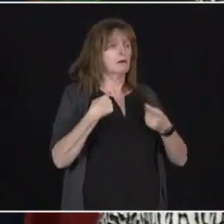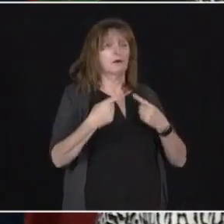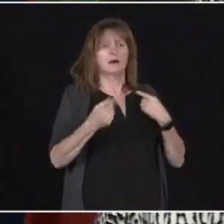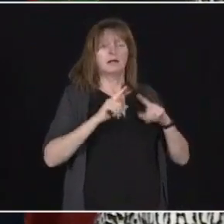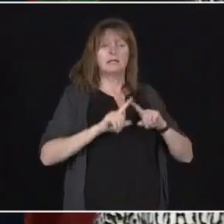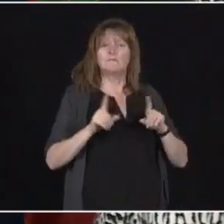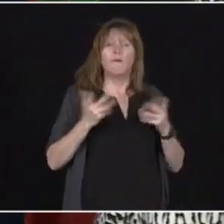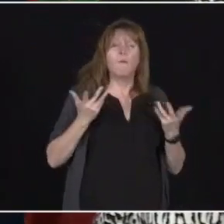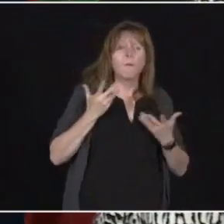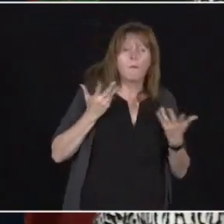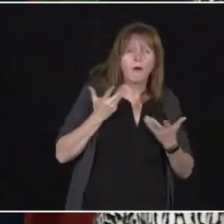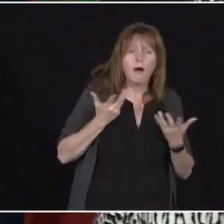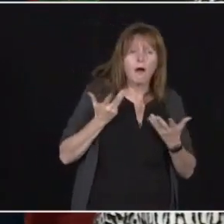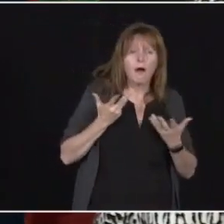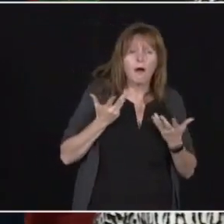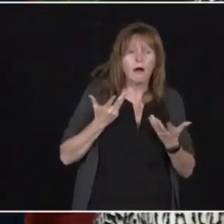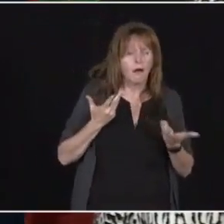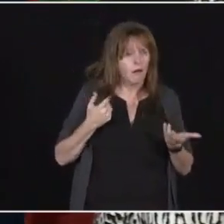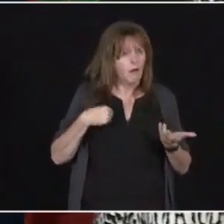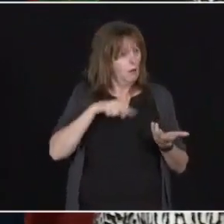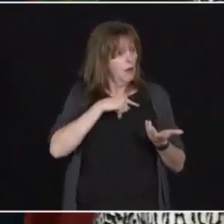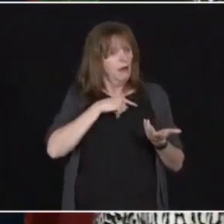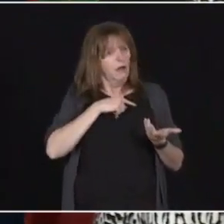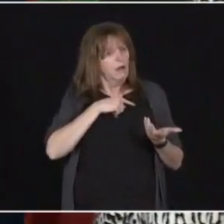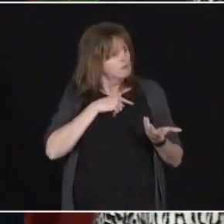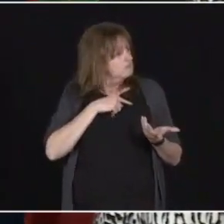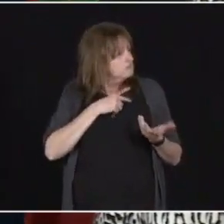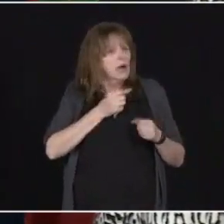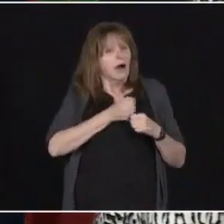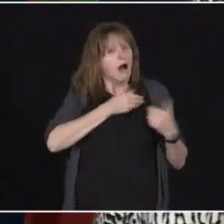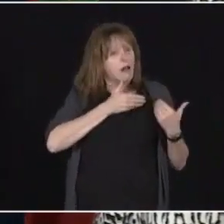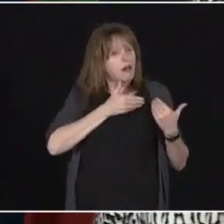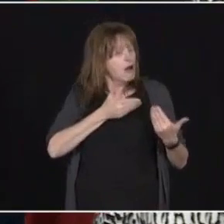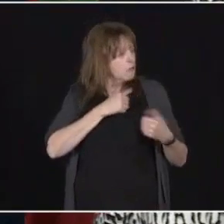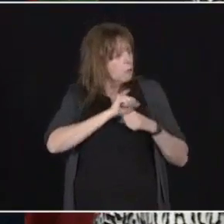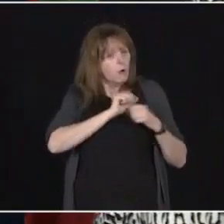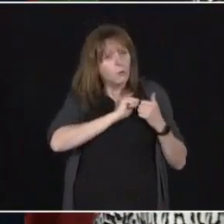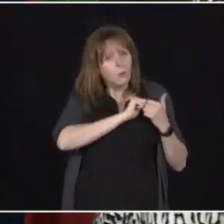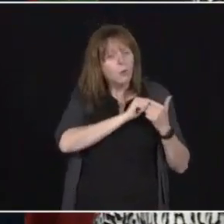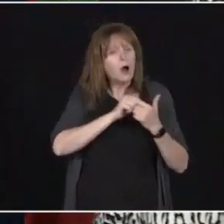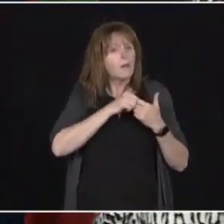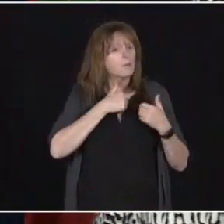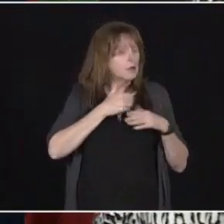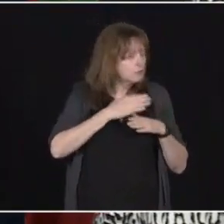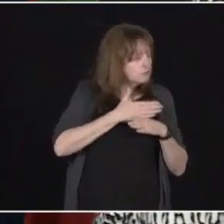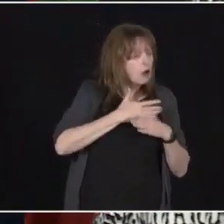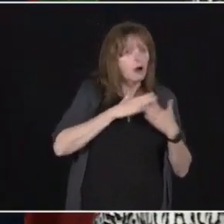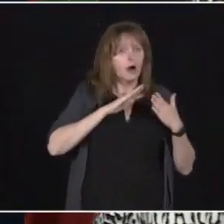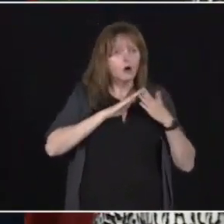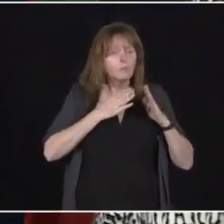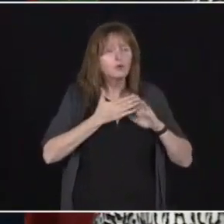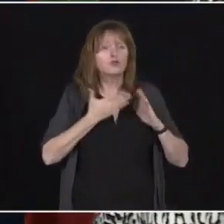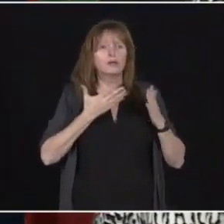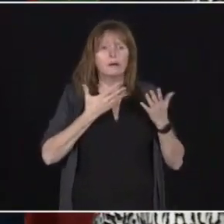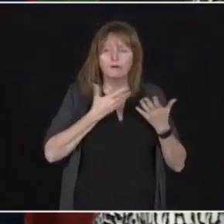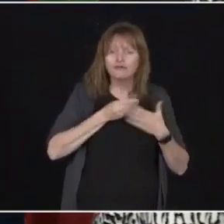the most part, we get along. We don't -- We live beside each other, we share communities,